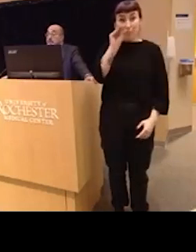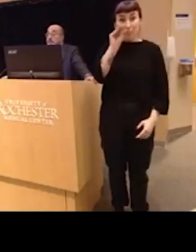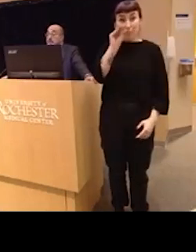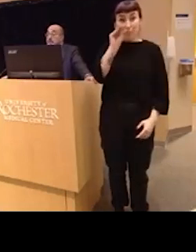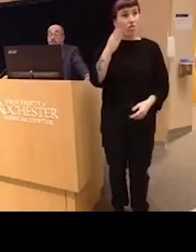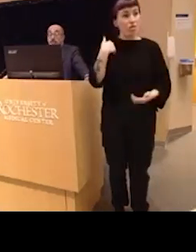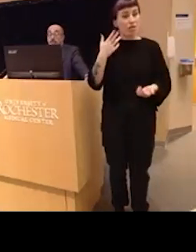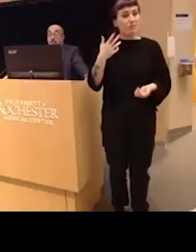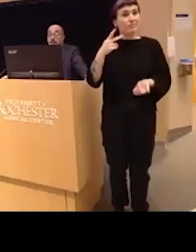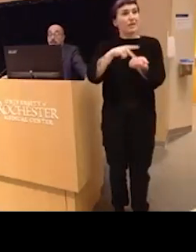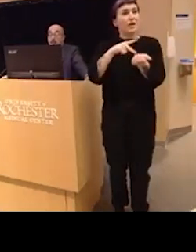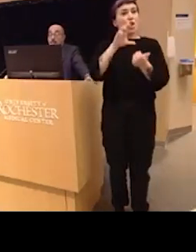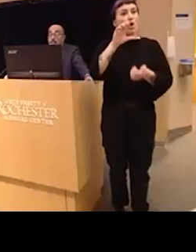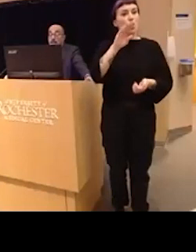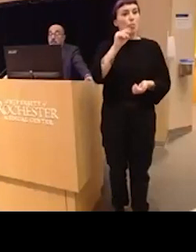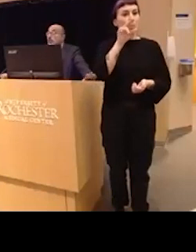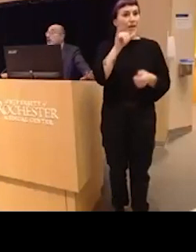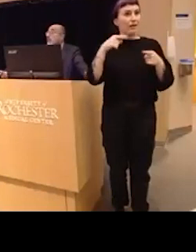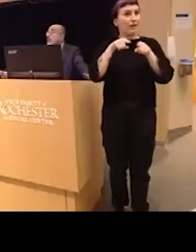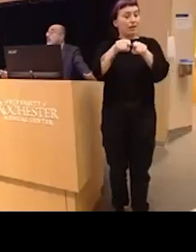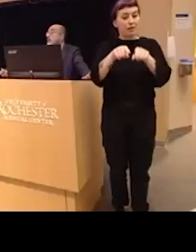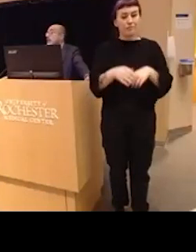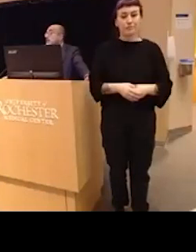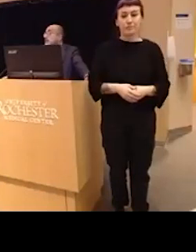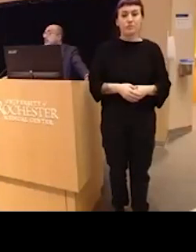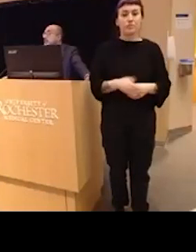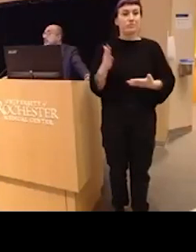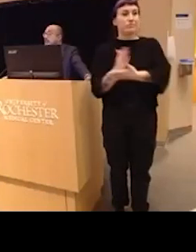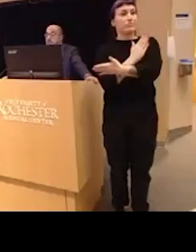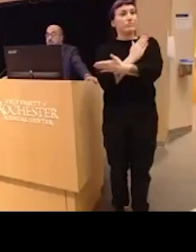of psychiatric comorbidity um and there's a broad range of mental health disturbances that patients